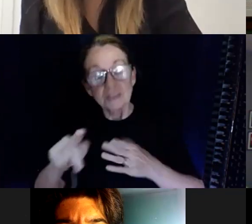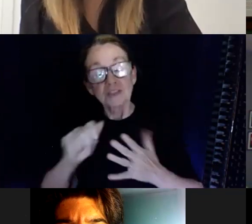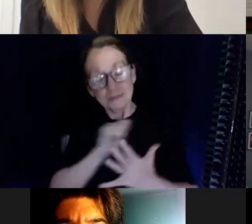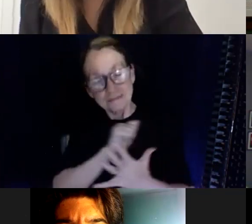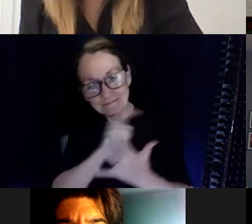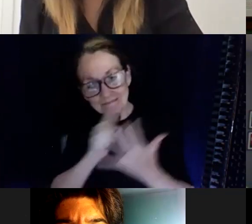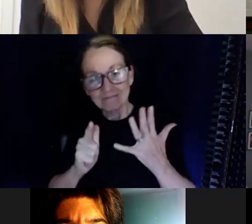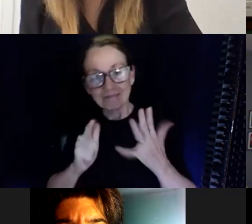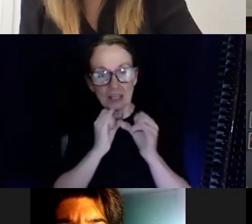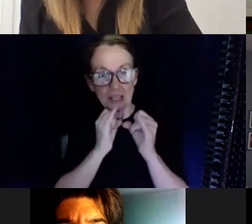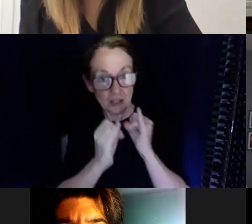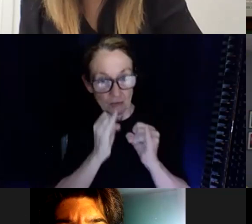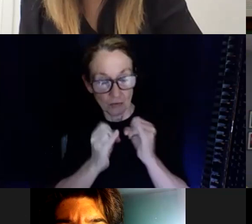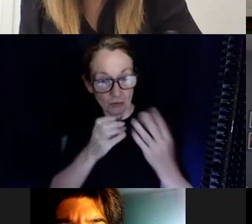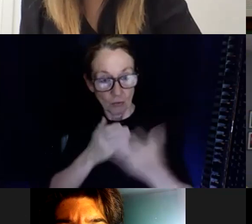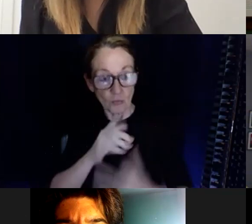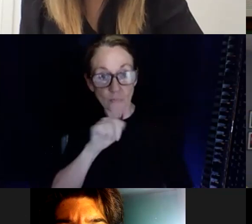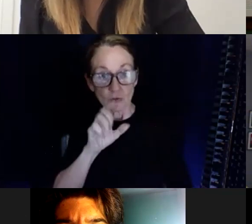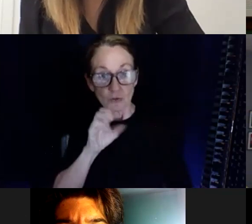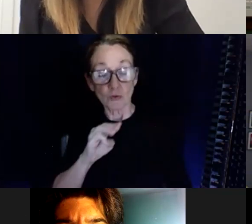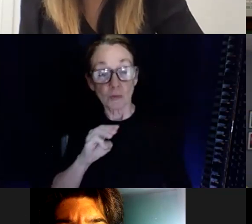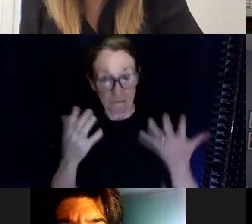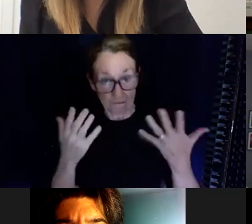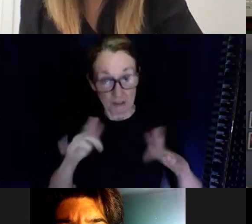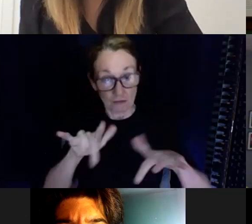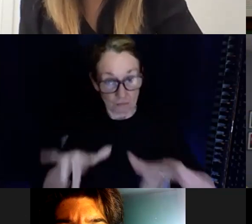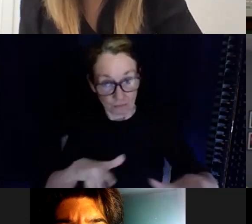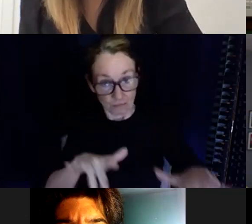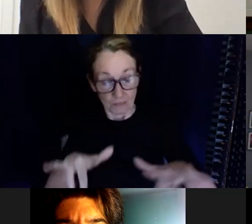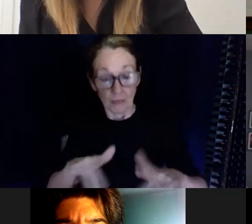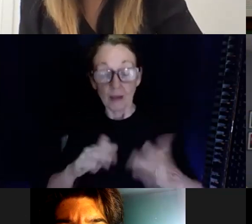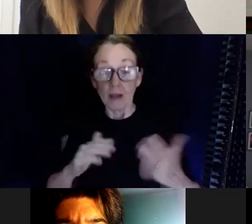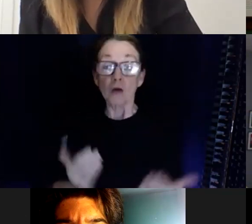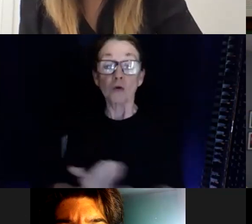THIS WEEK WE ARE ROLLING OUT A VIRTUAL SPOTLIGHT SERIES THAT FOCUSES ON DEAF AND HARD OF HEARING HEALTHCARE PROFESSIONALS. THESE ARE A SERIES OF INTERVIEWS THAT TAKE PLACE VIA ZOOM.